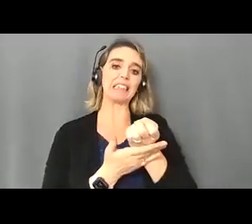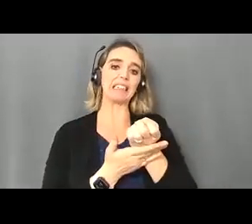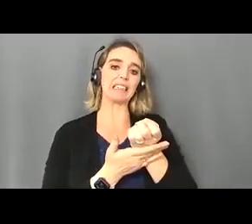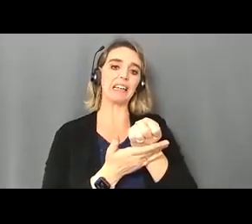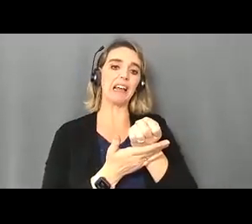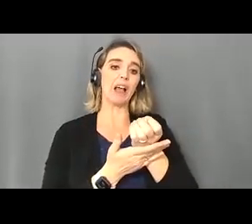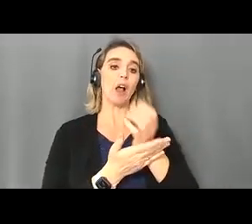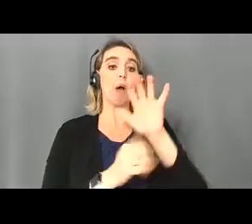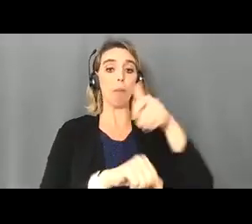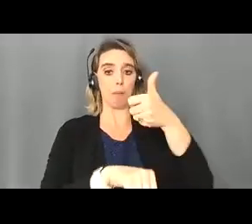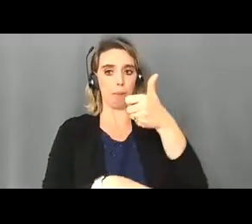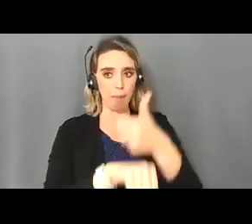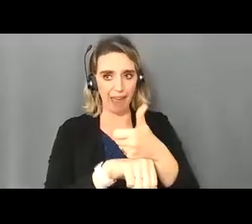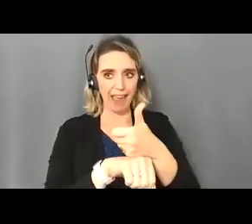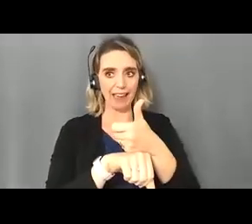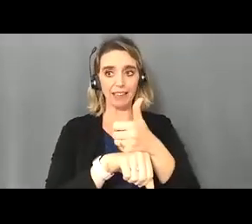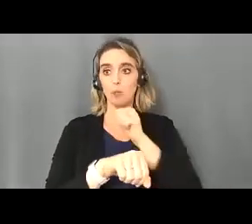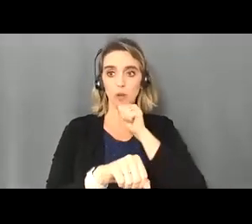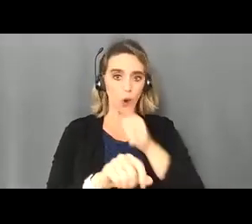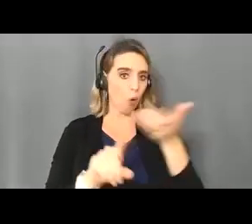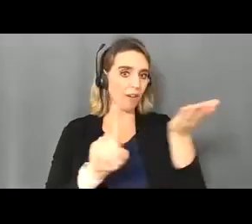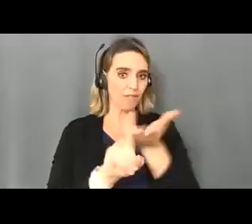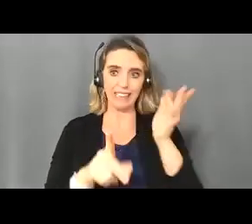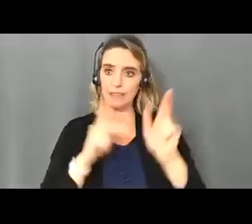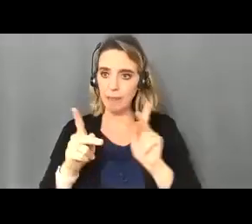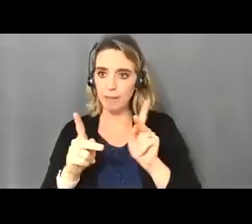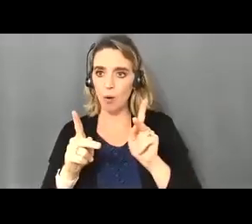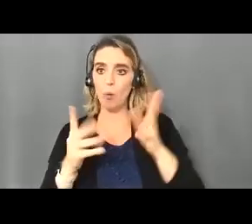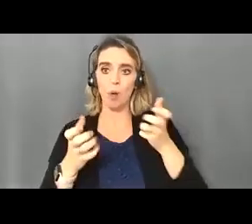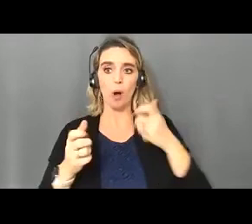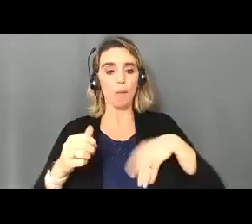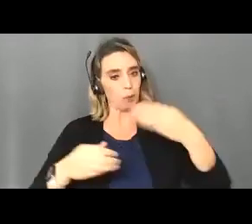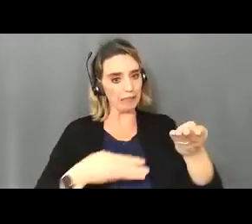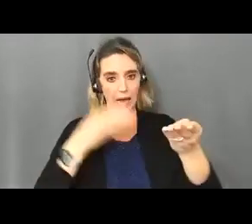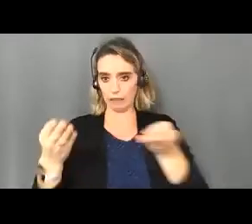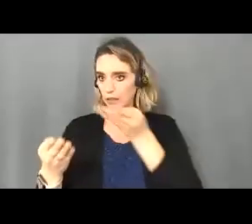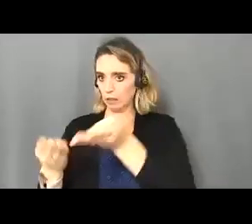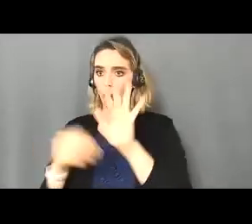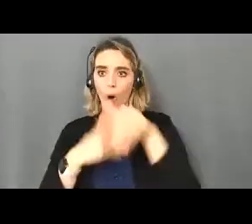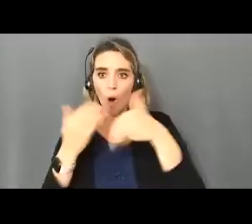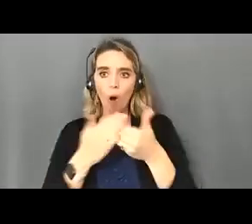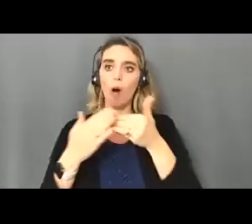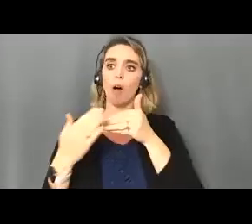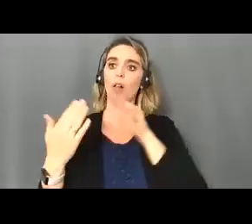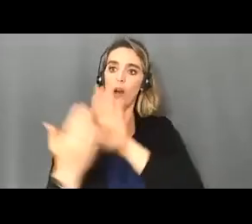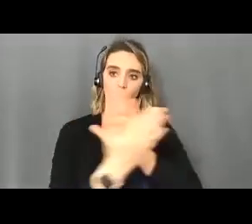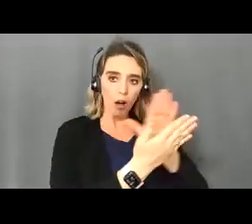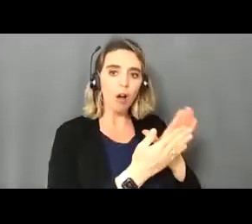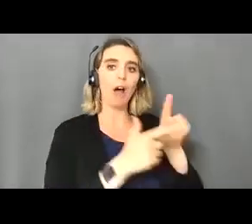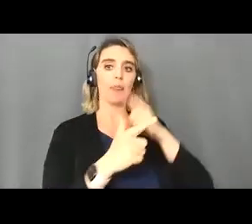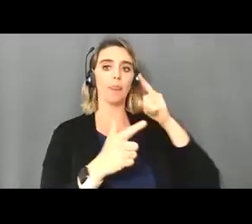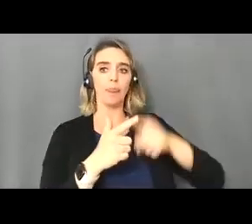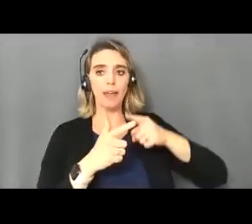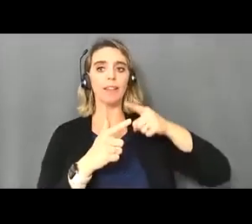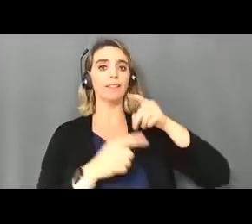to help patients make the best decisions possible by understanding the risks and benefits of a treatment option.